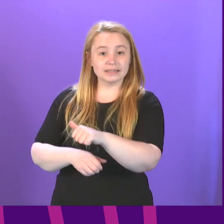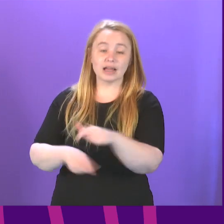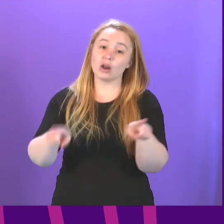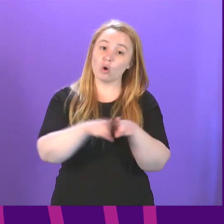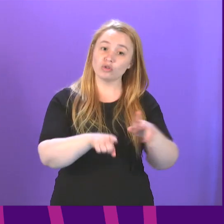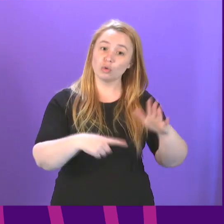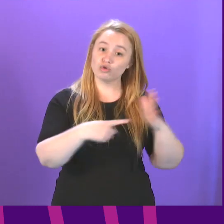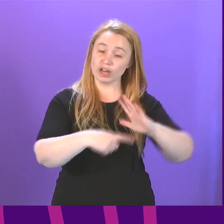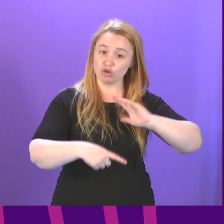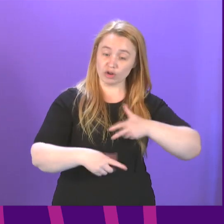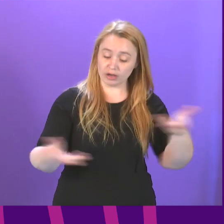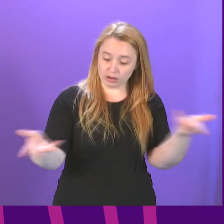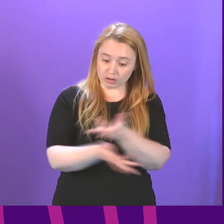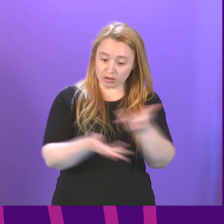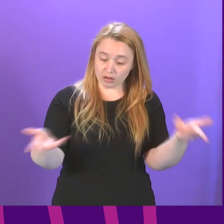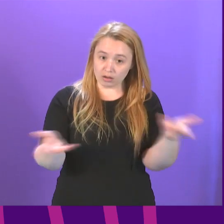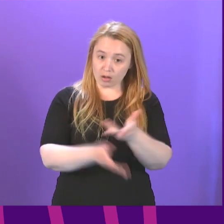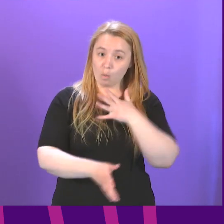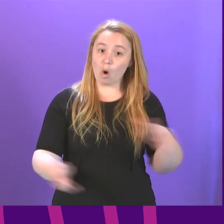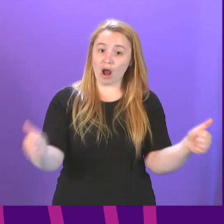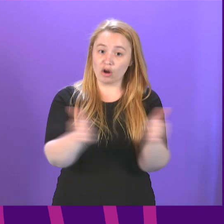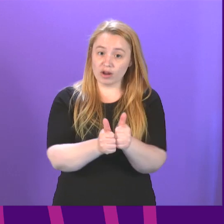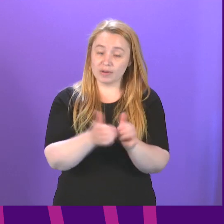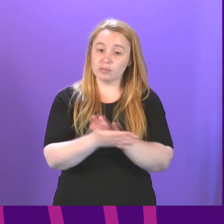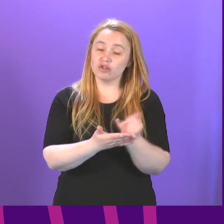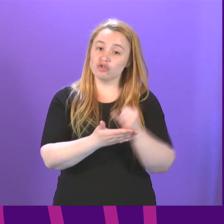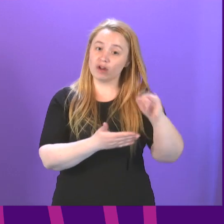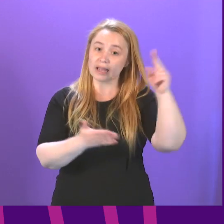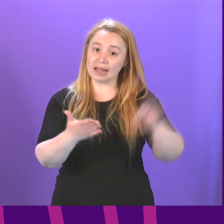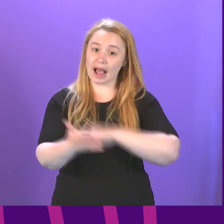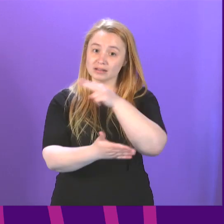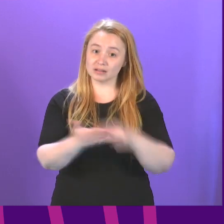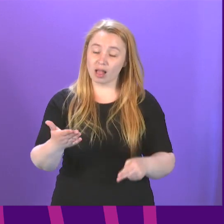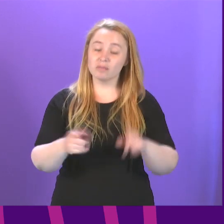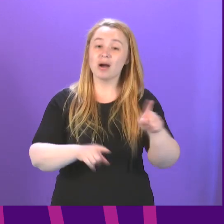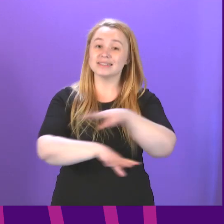reach an agreement to prevent the strike action. It is a staffing matter between the employer and